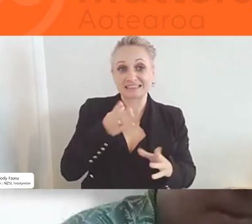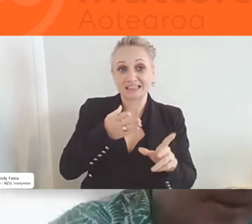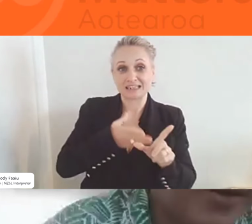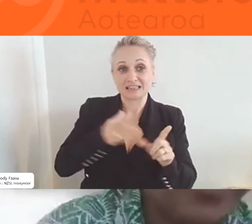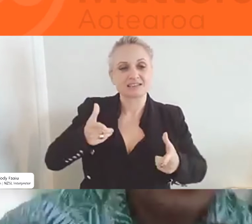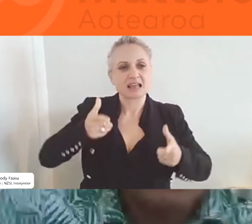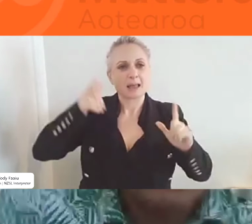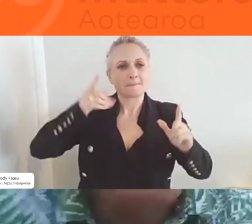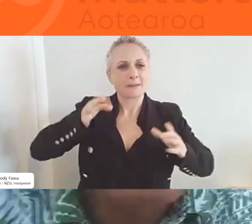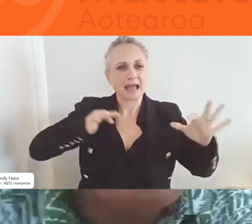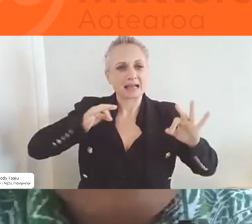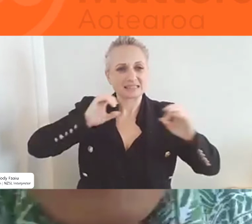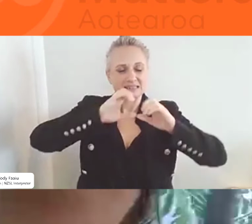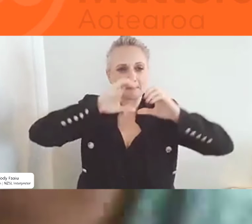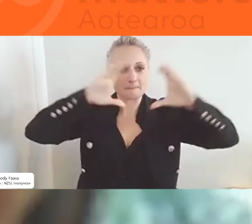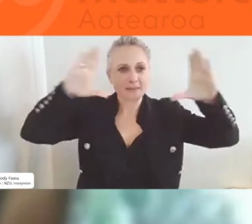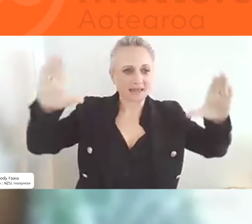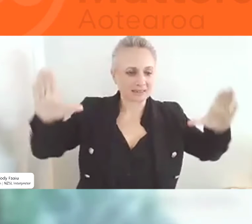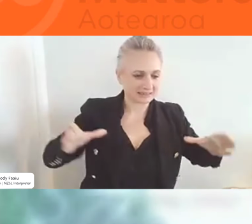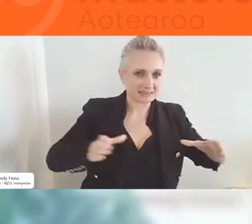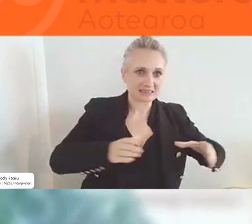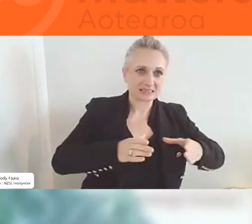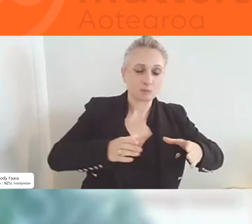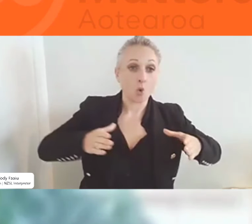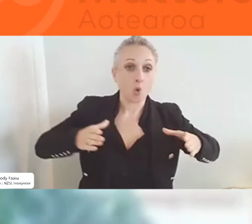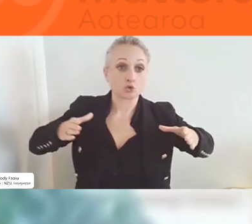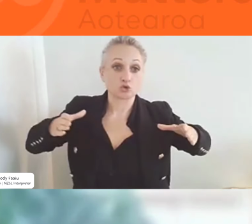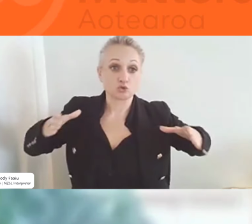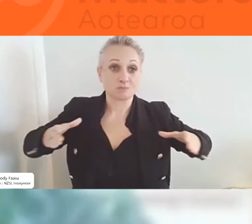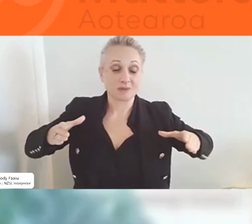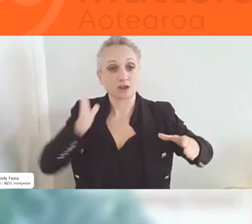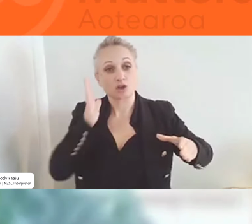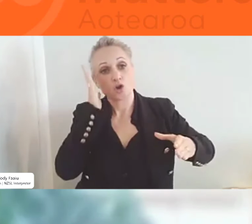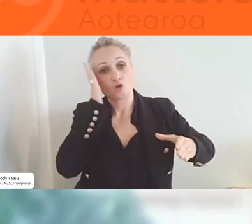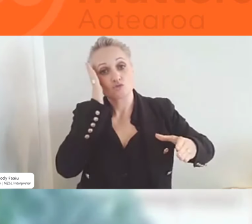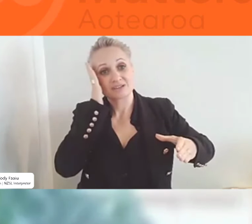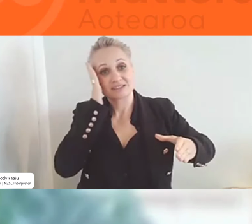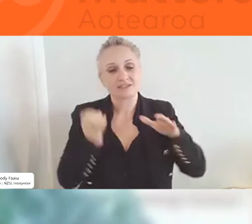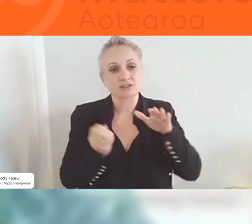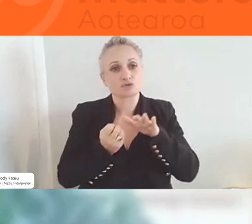through to quite large residential developments across all typologies